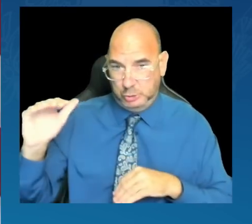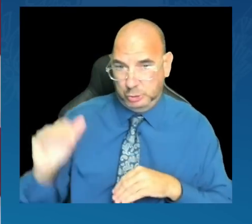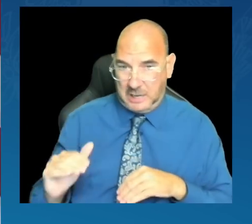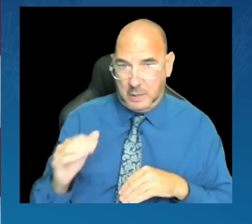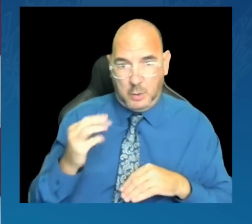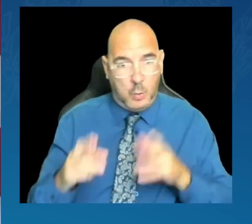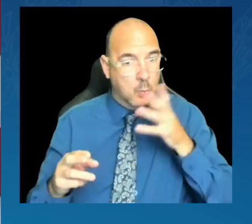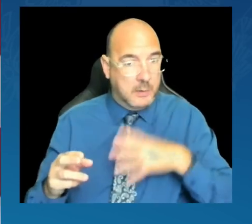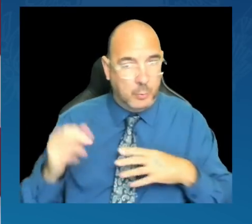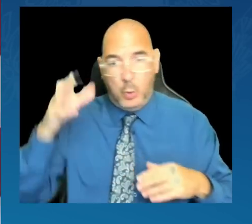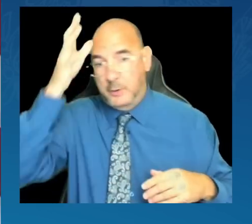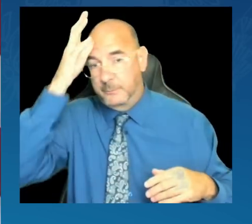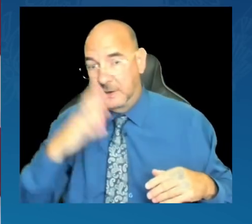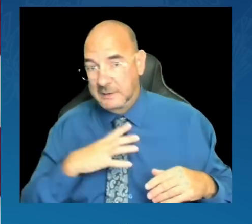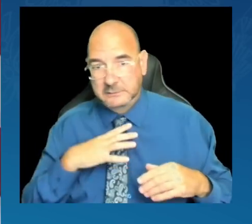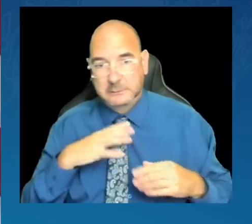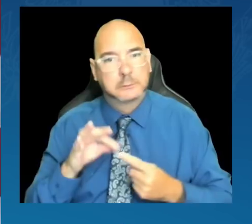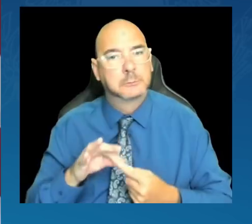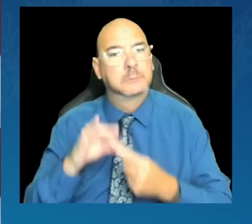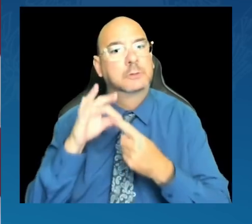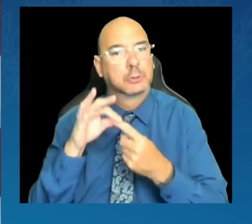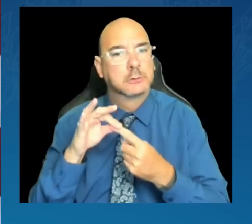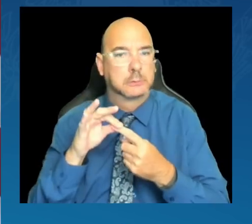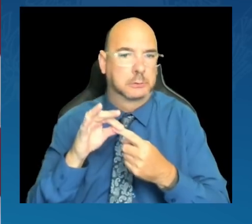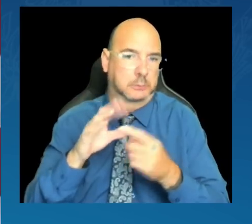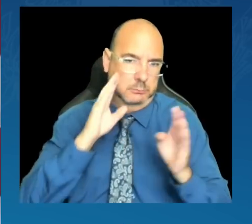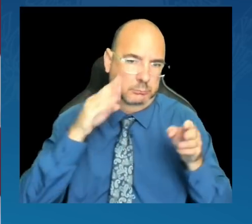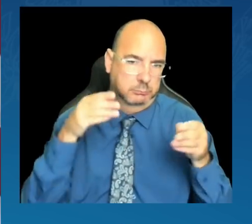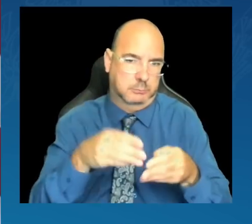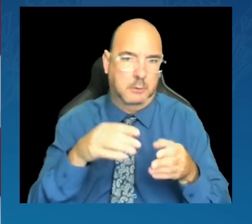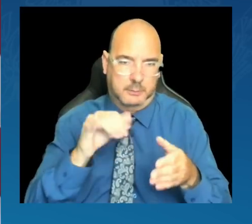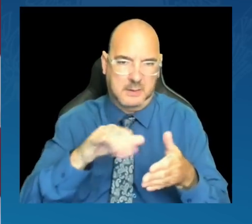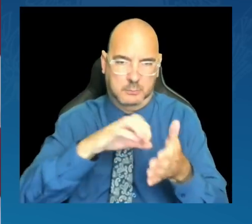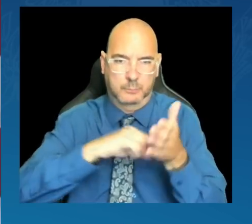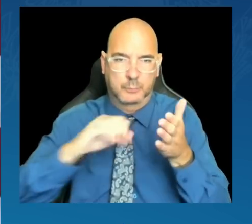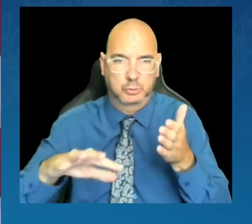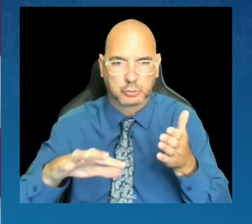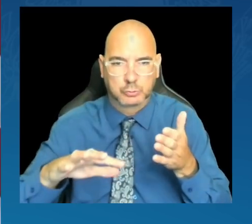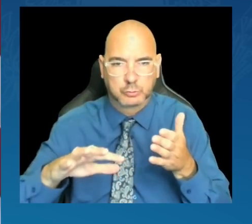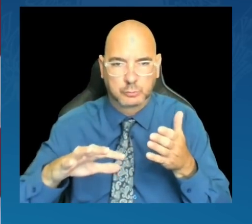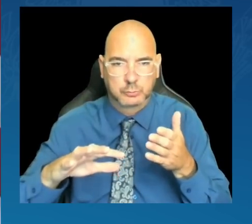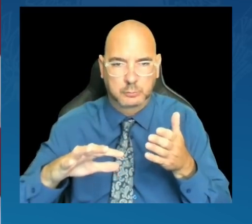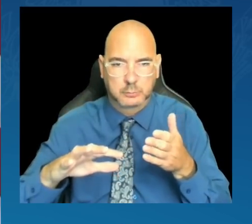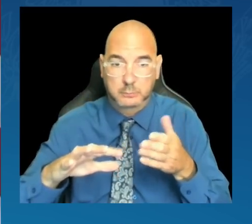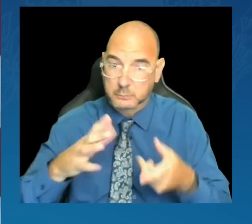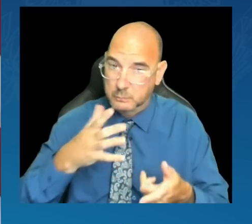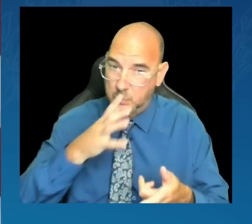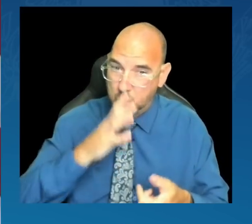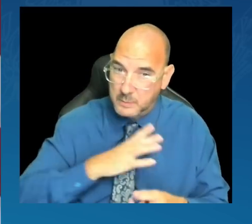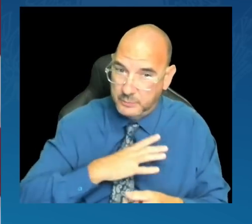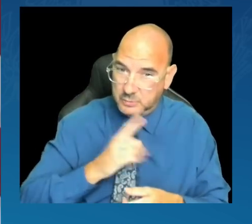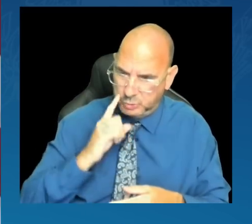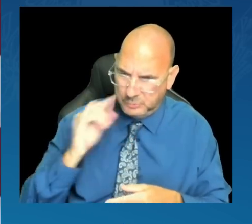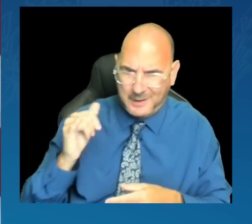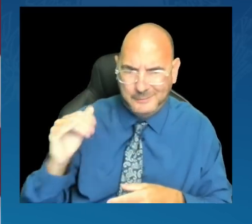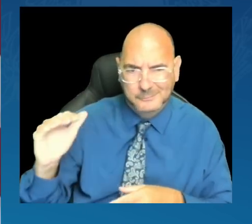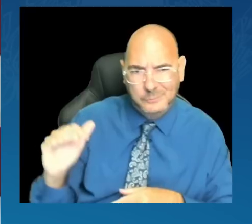on this case of abortion, a woman or a child -- would have endured such an act of violence,